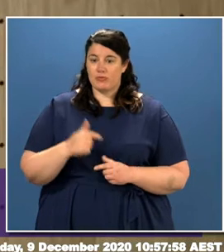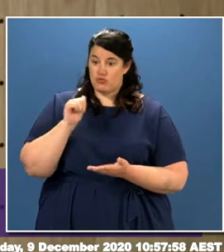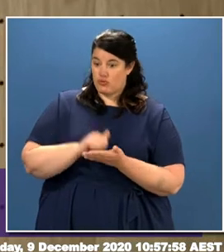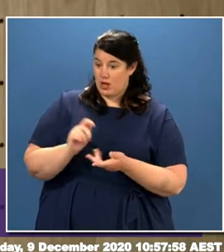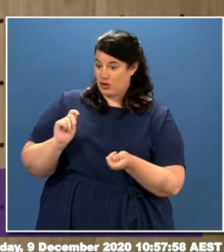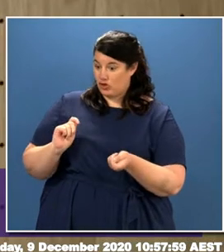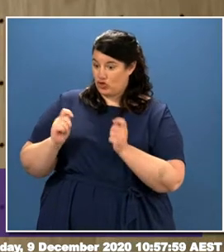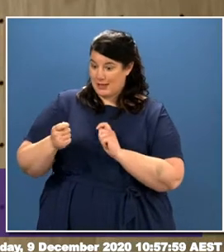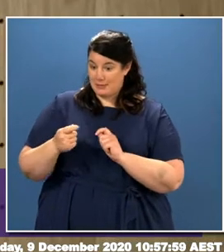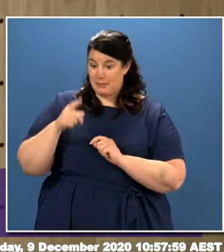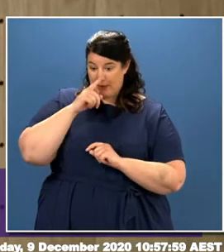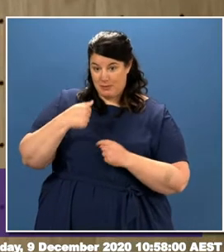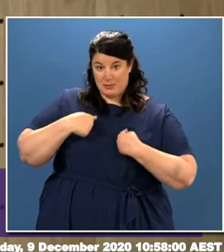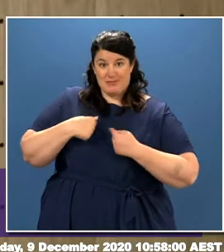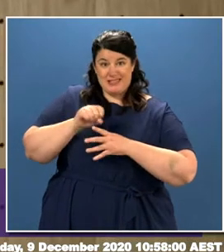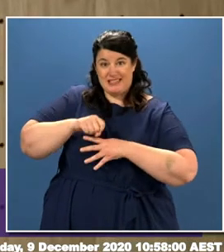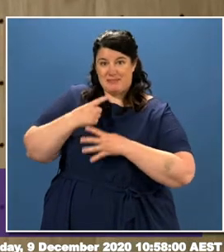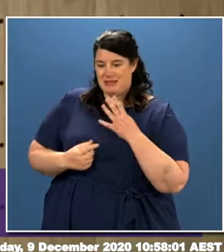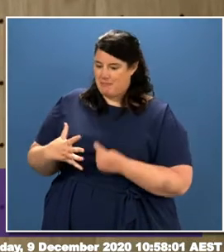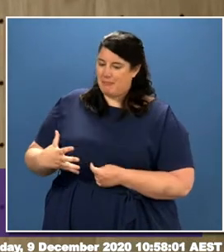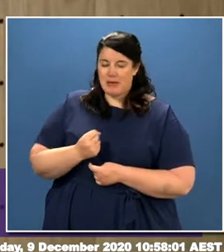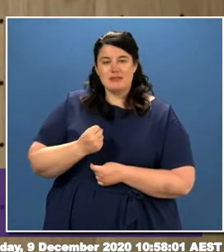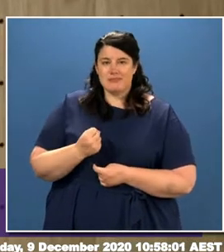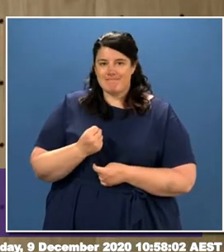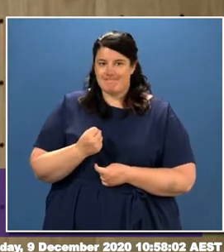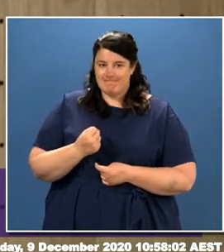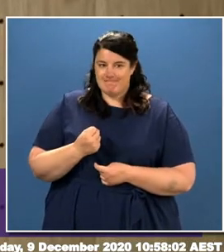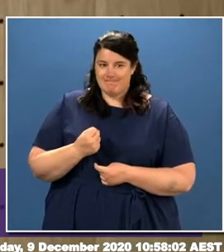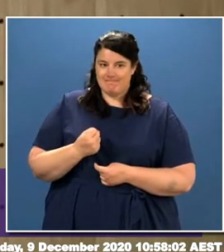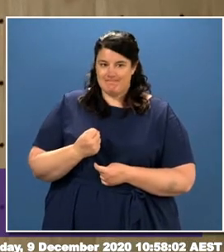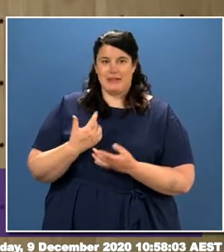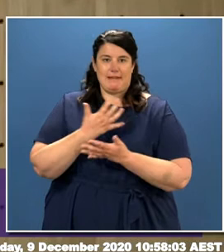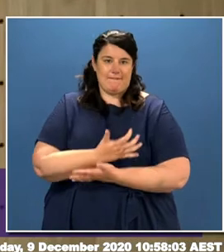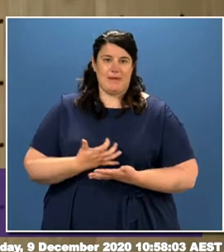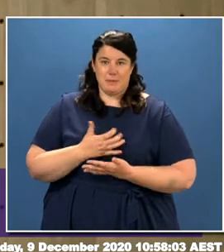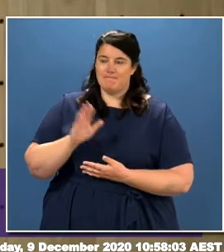to be made, the people with disabilities need to, you know, be comfortable enough to ask.